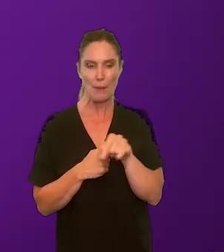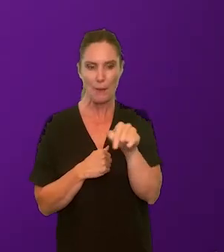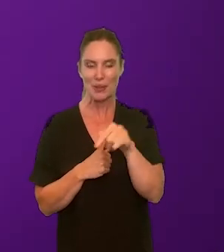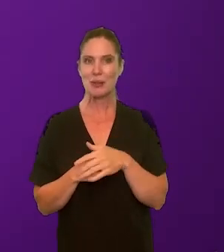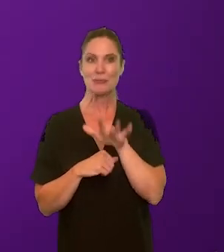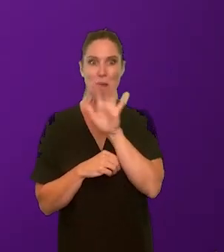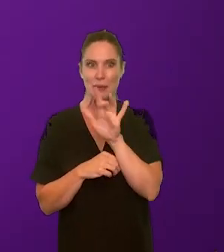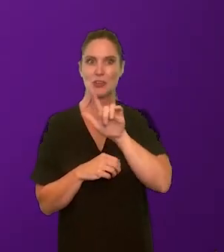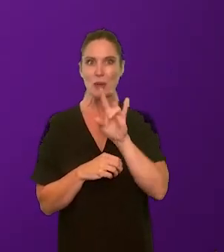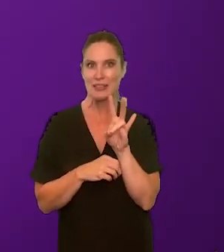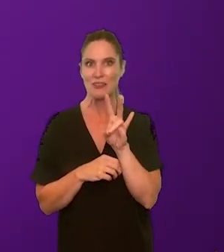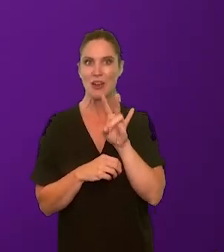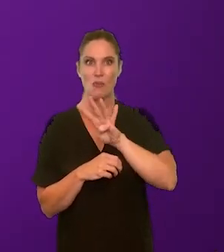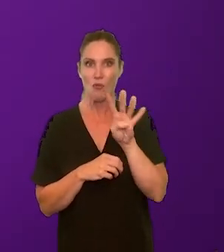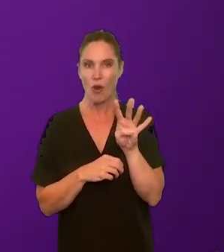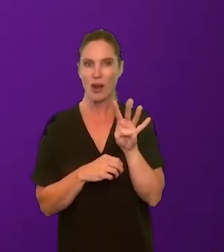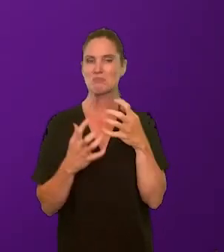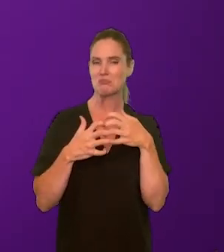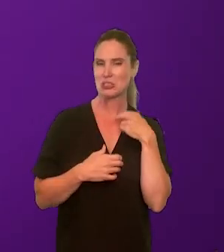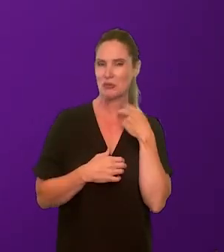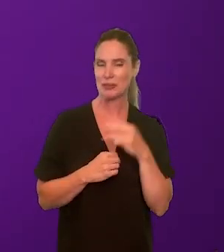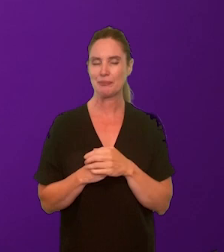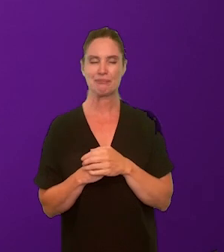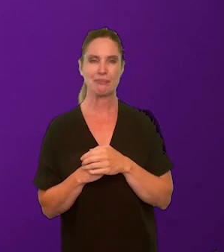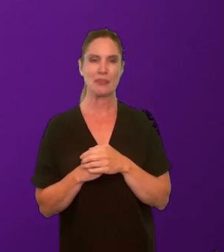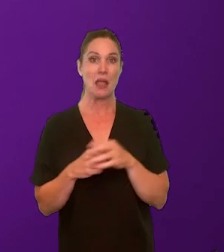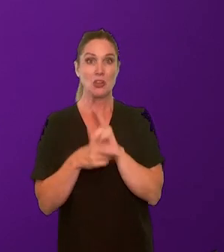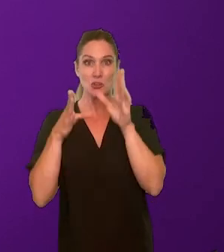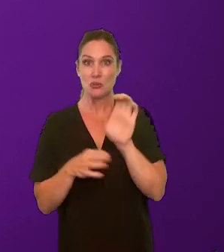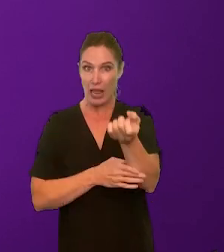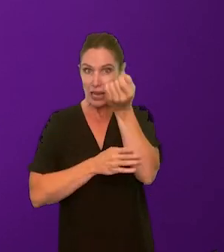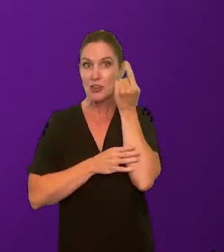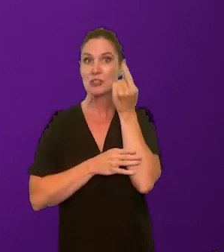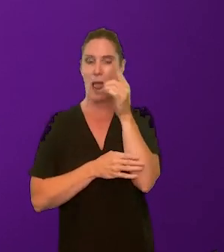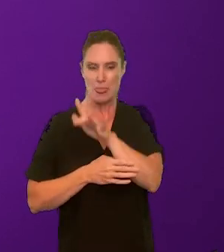This allows users to understand the spatial relationships between locations.